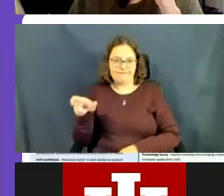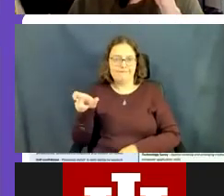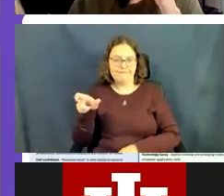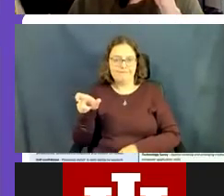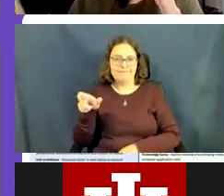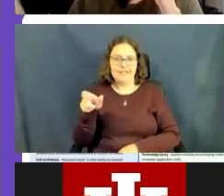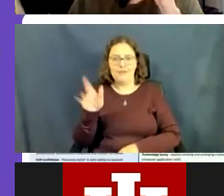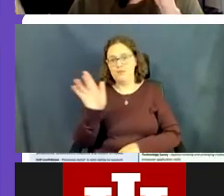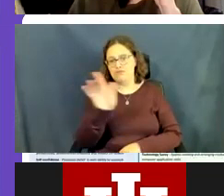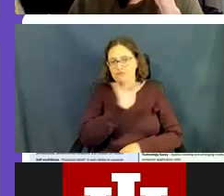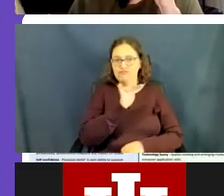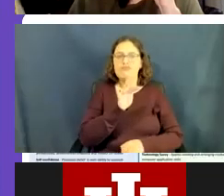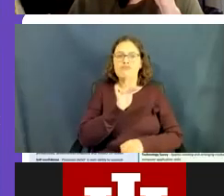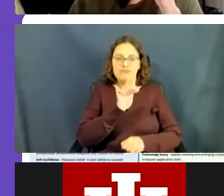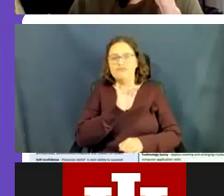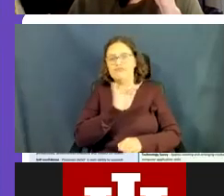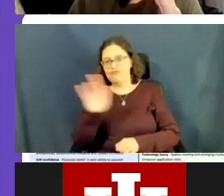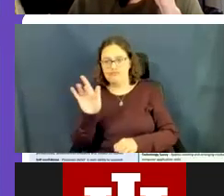columns you will be able to utilize.